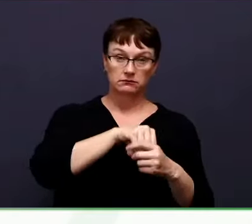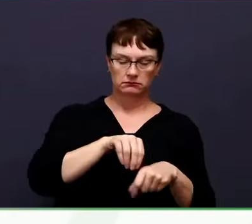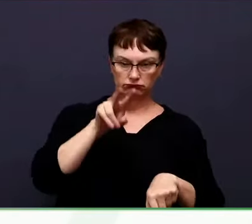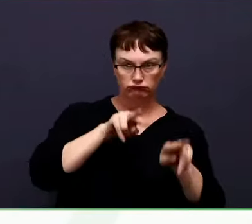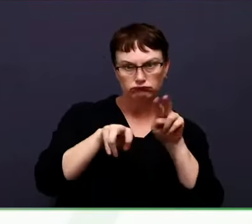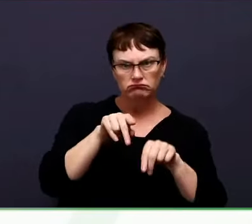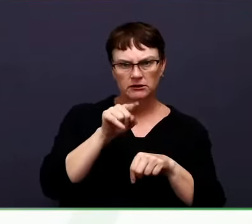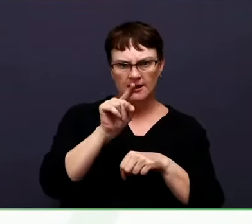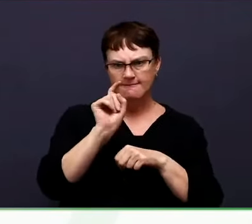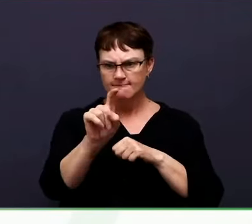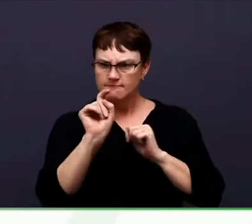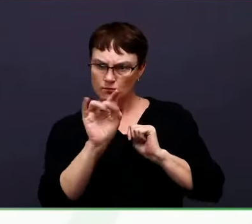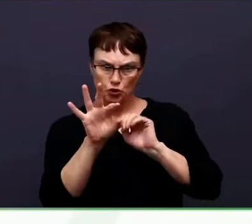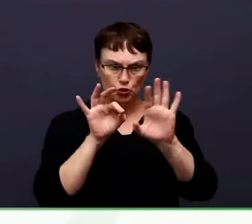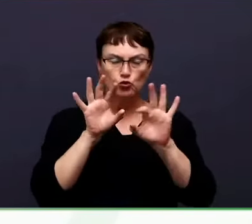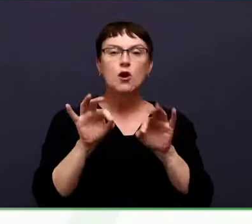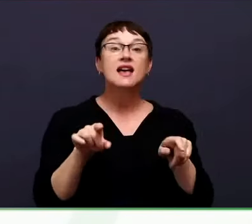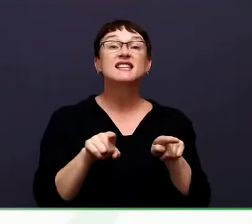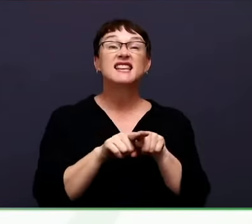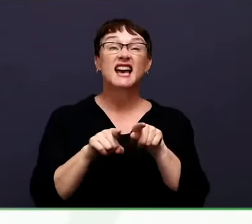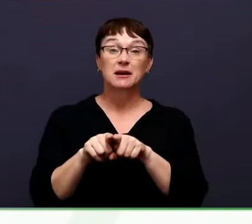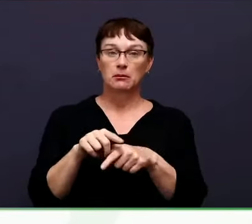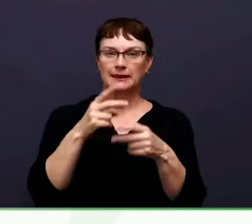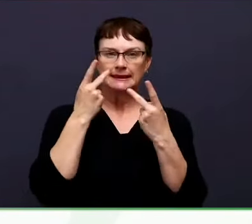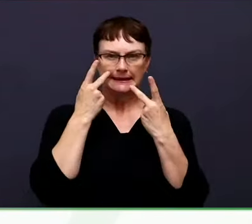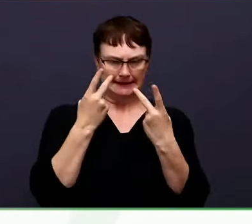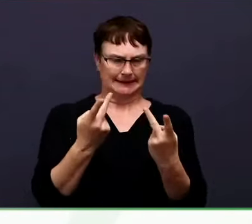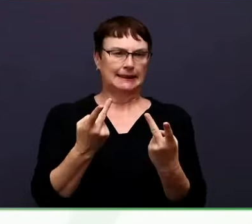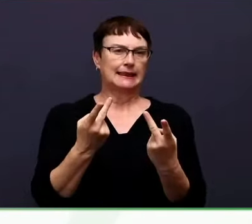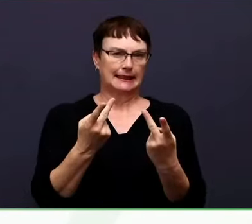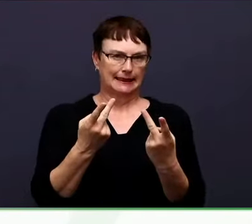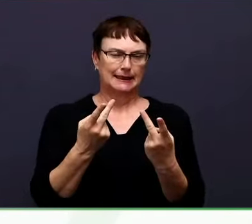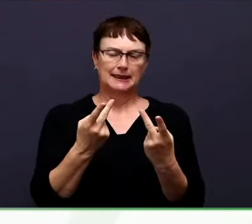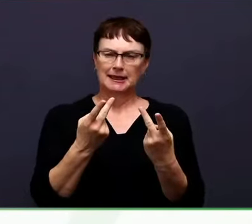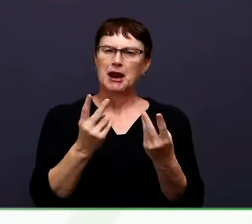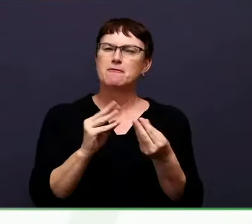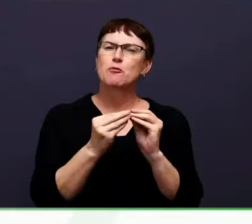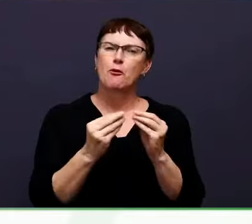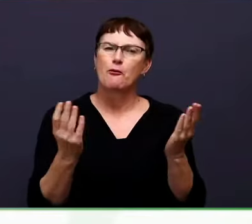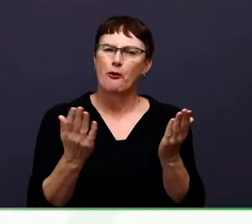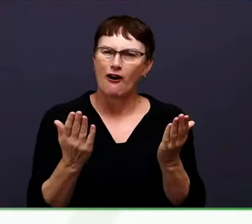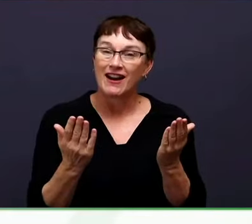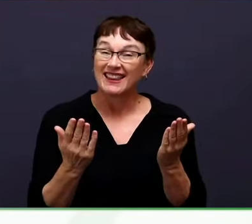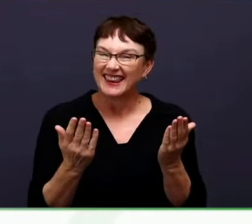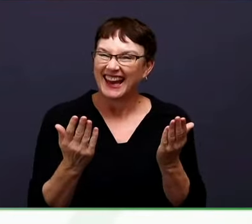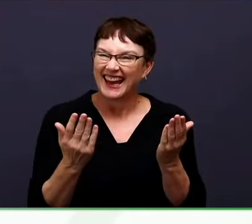challenges to the task, so we used Facebook's established structure for it. Please roll the video.